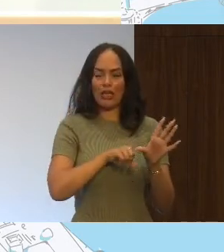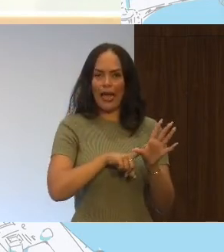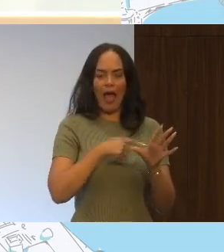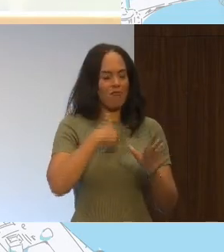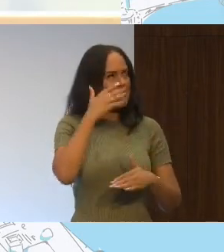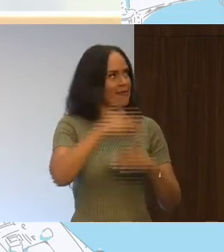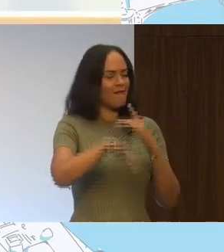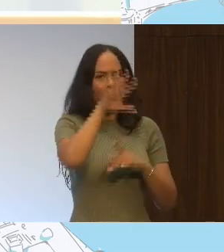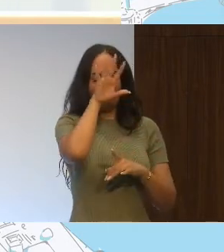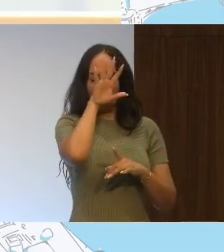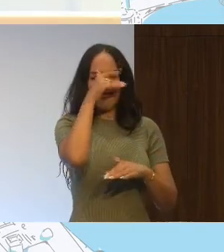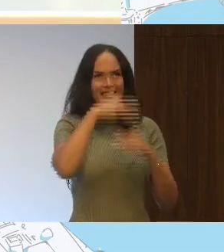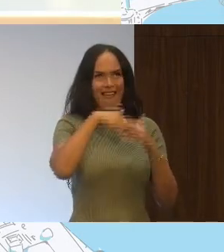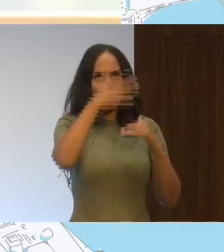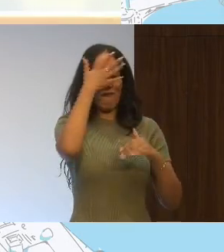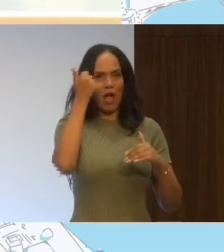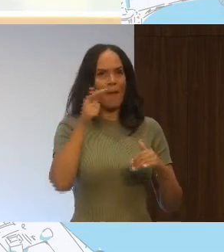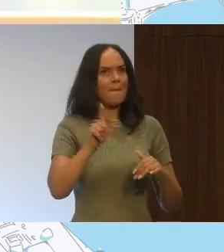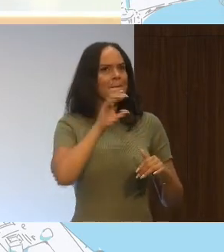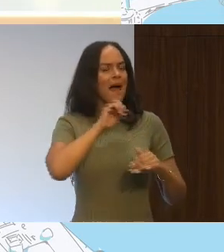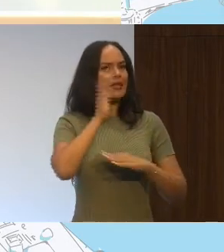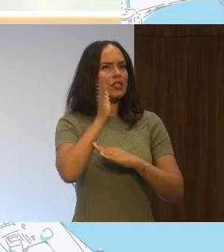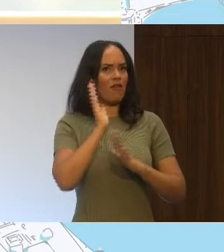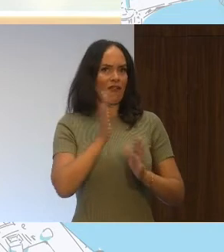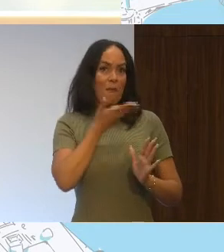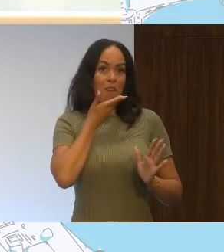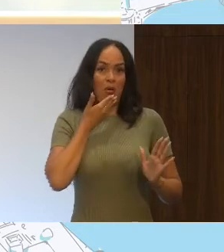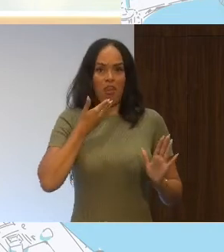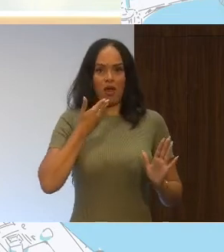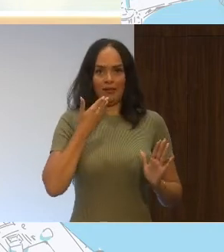He's a very polite man. More than me. Actually.